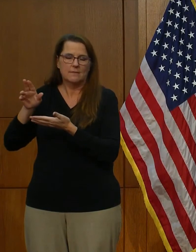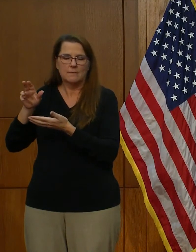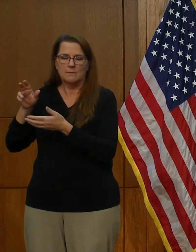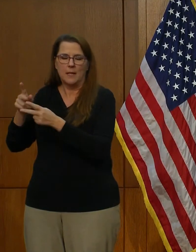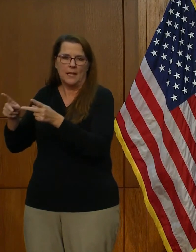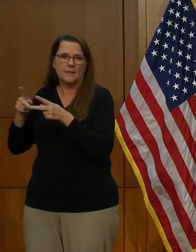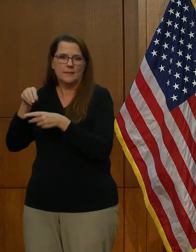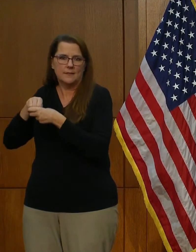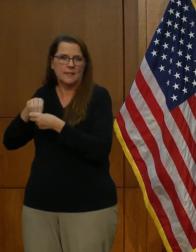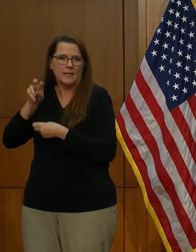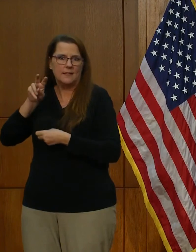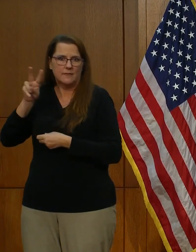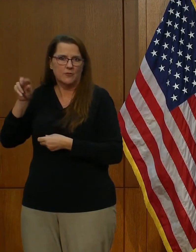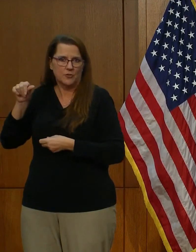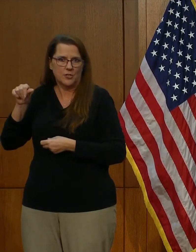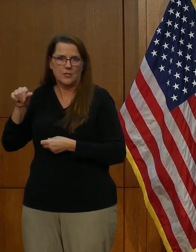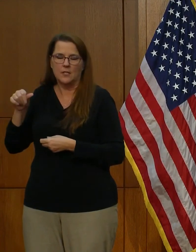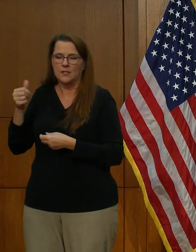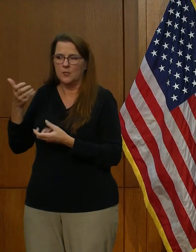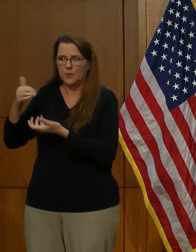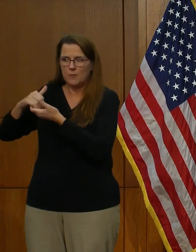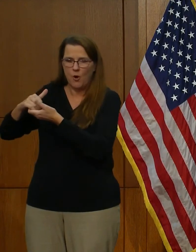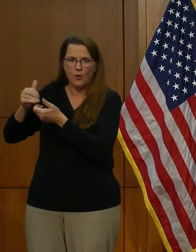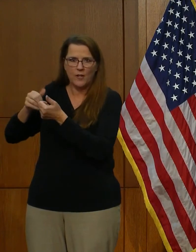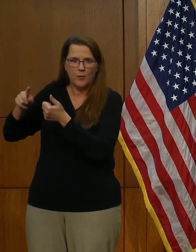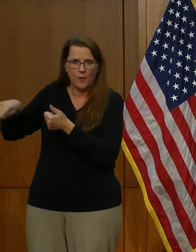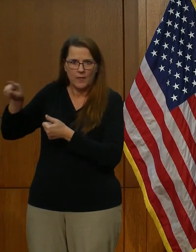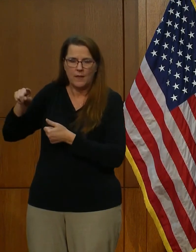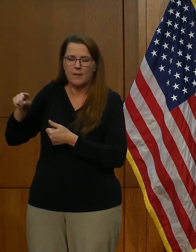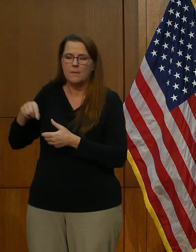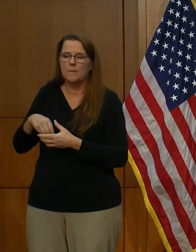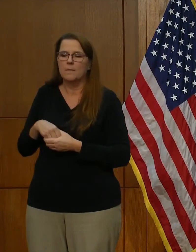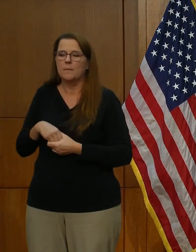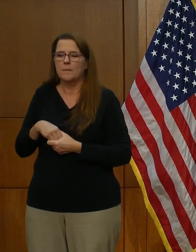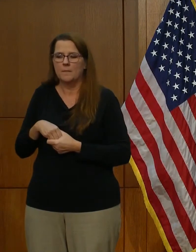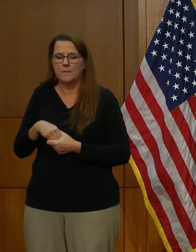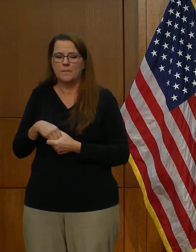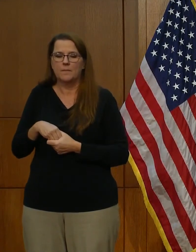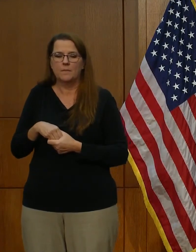OTHER ACADEMIC INSTITUTIONS IN